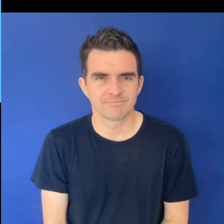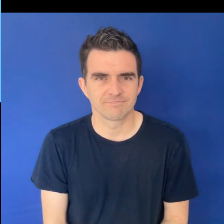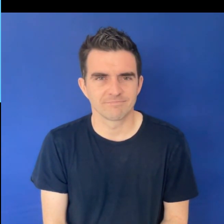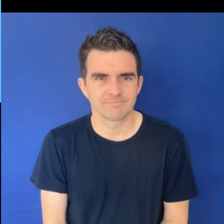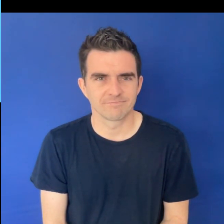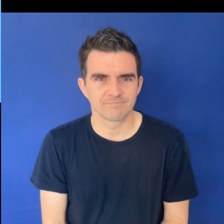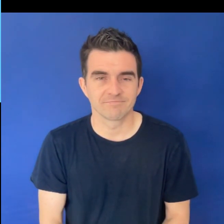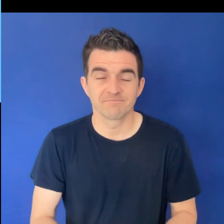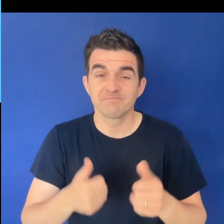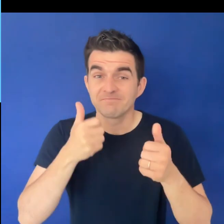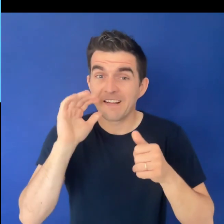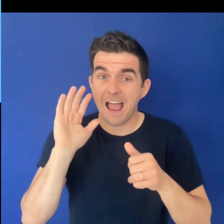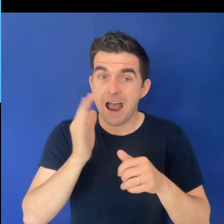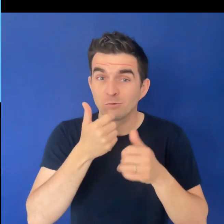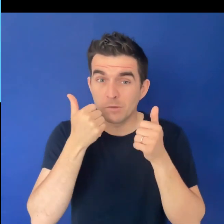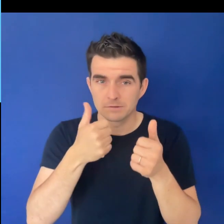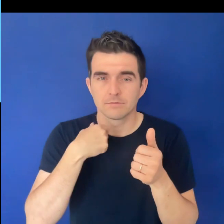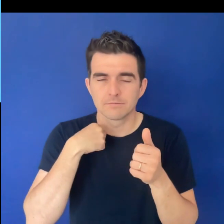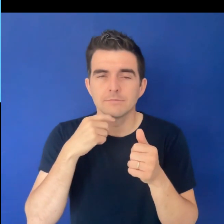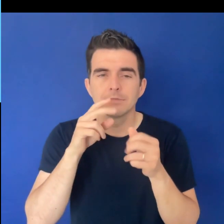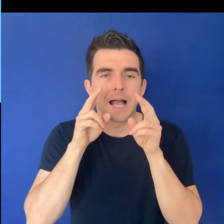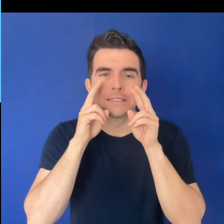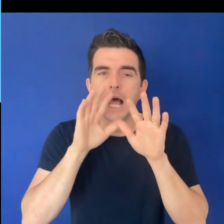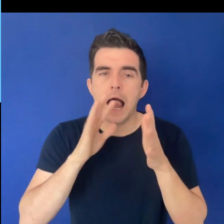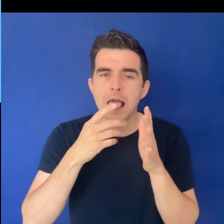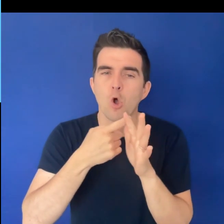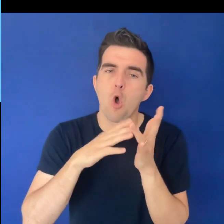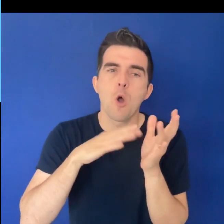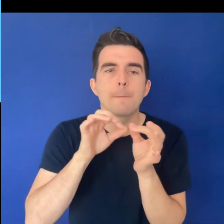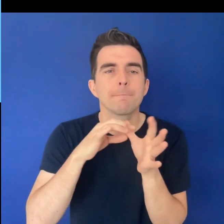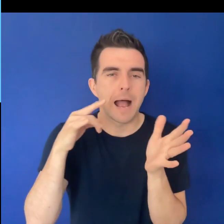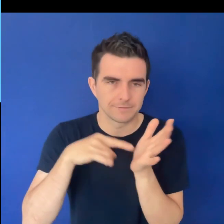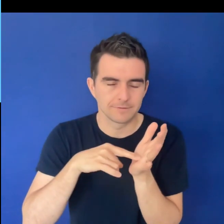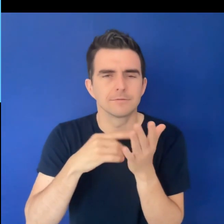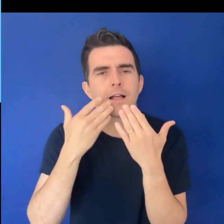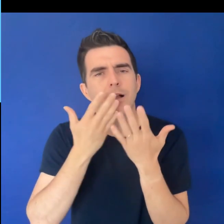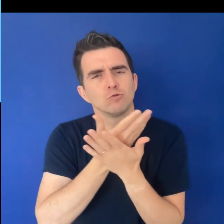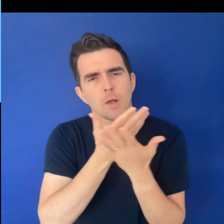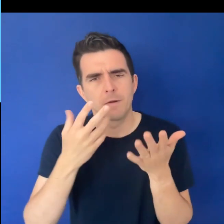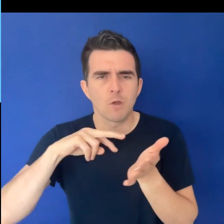Hello everyone. I am SightlessKombat. First off, thank you so much to the organisers